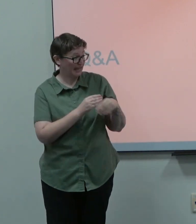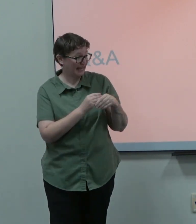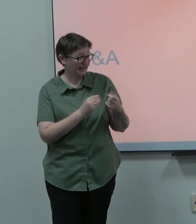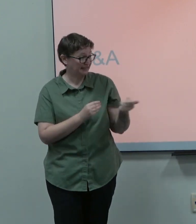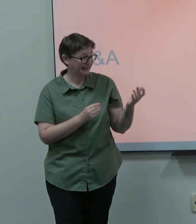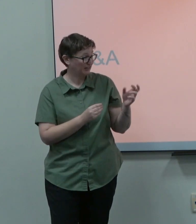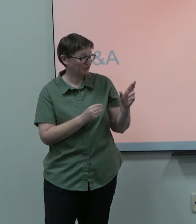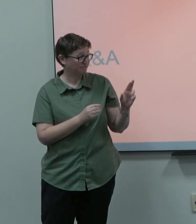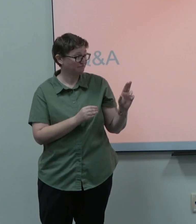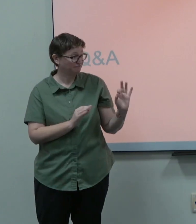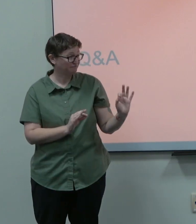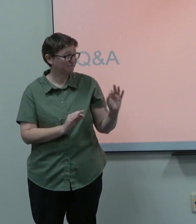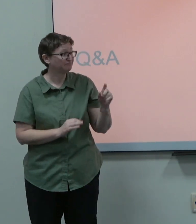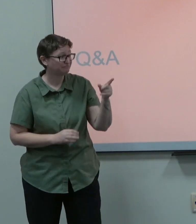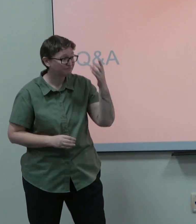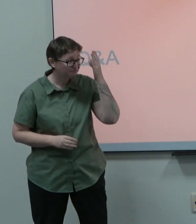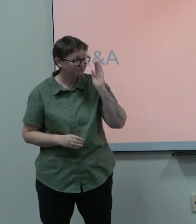Thank you. Britney, would you like to add anything?